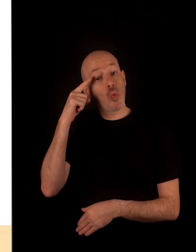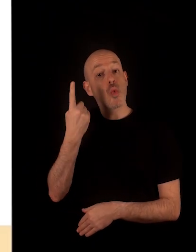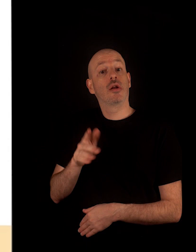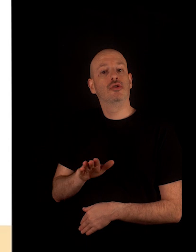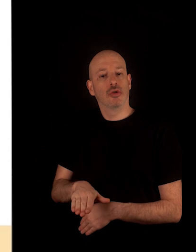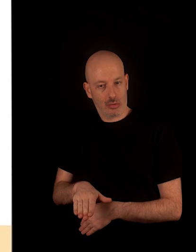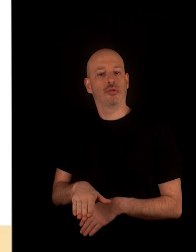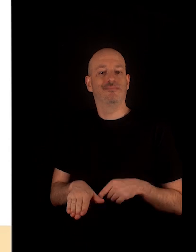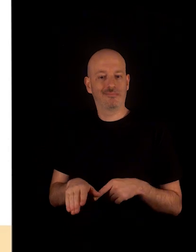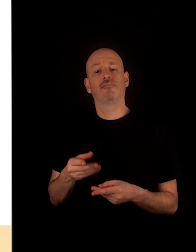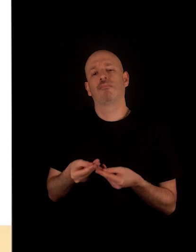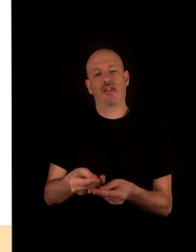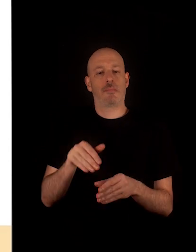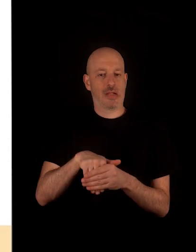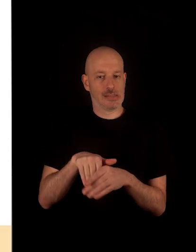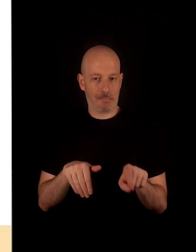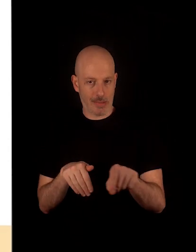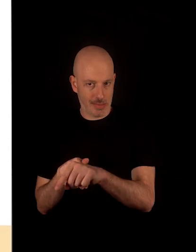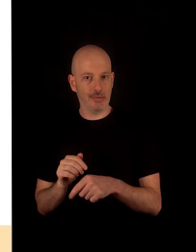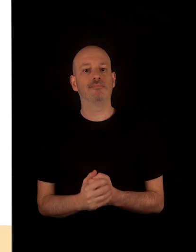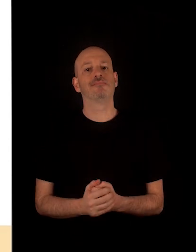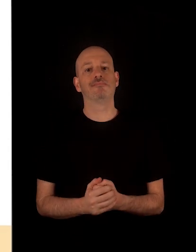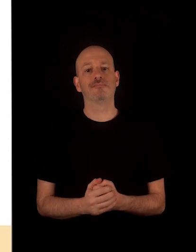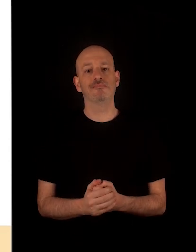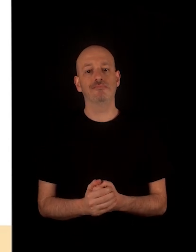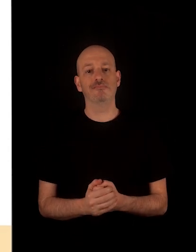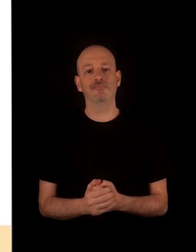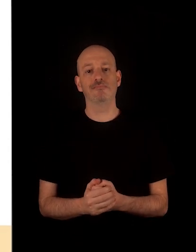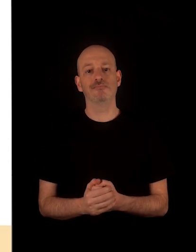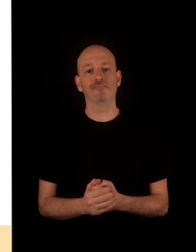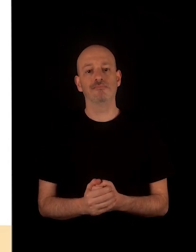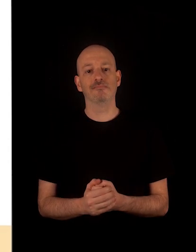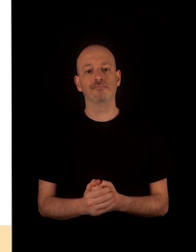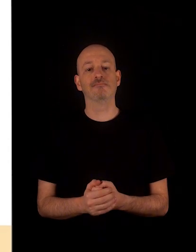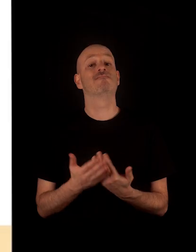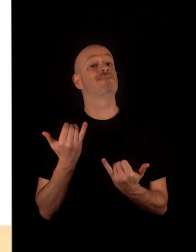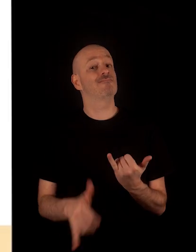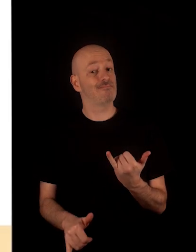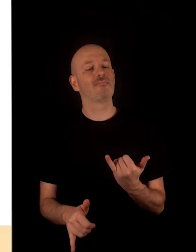This is €400 and is given to participants that choose to travel